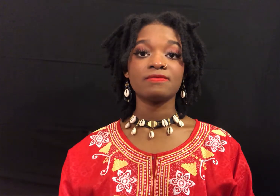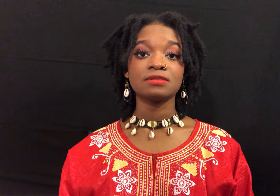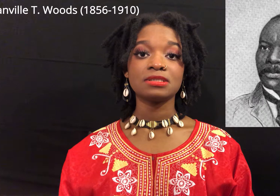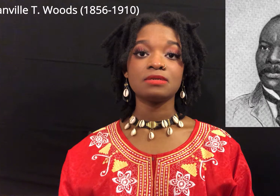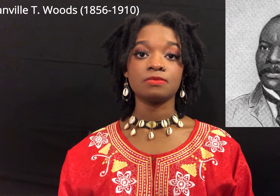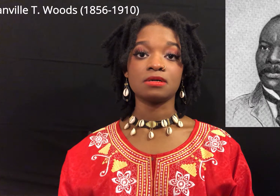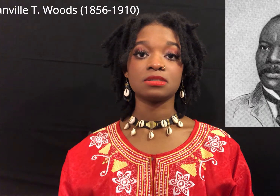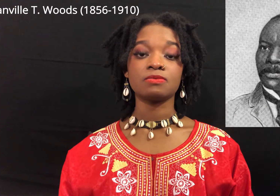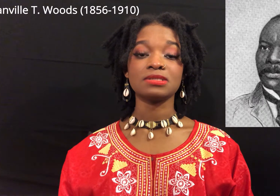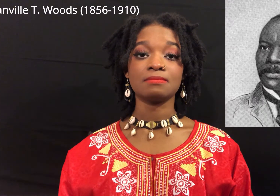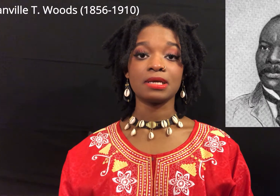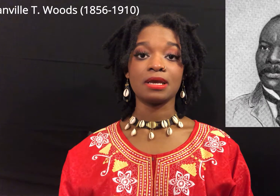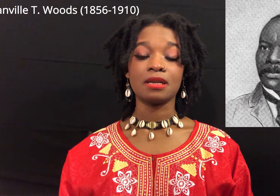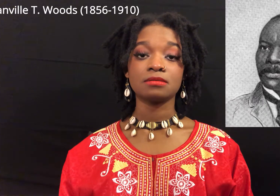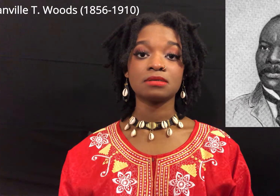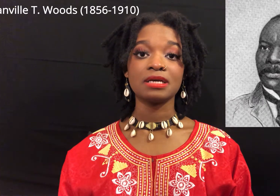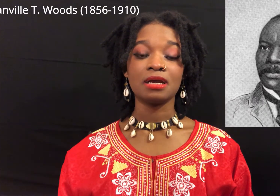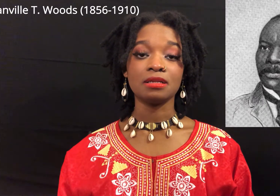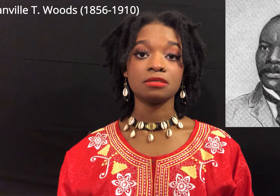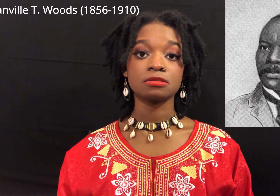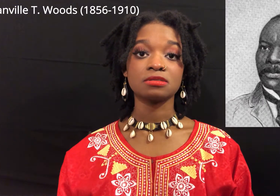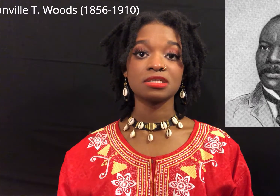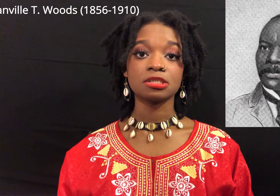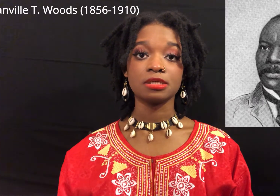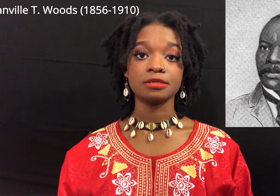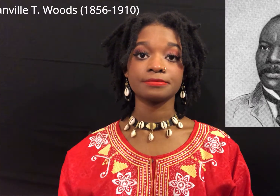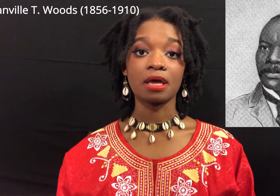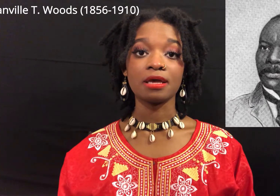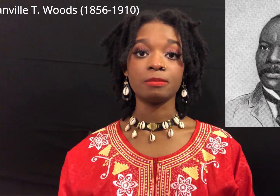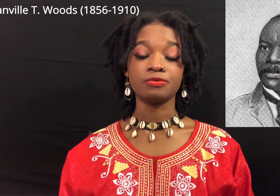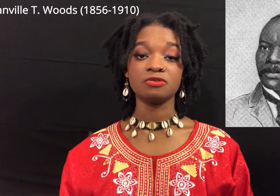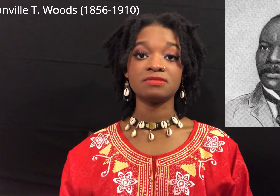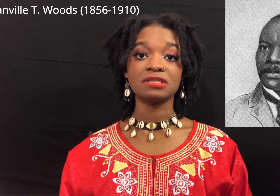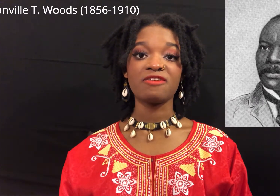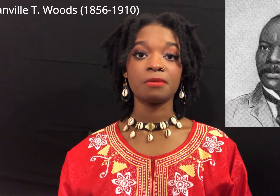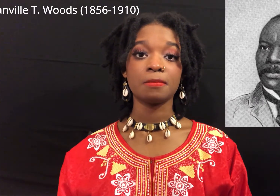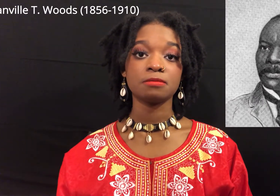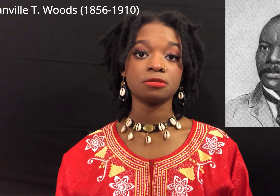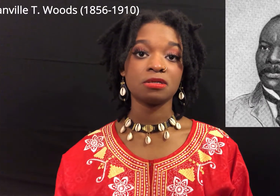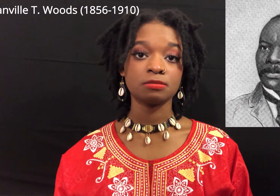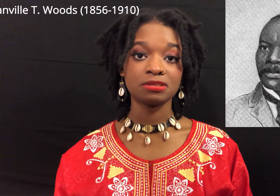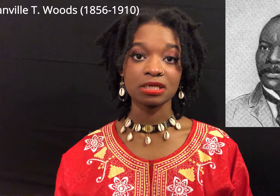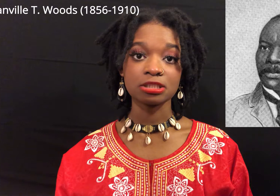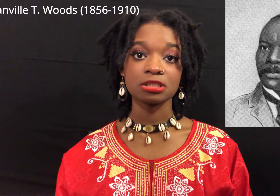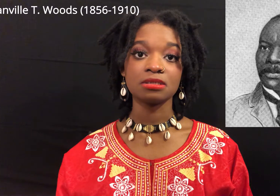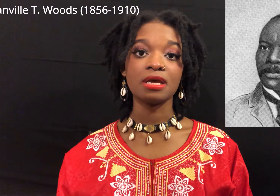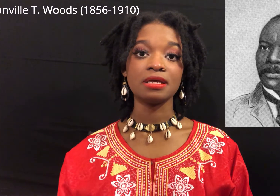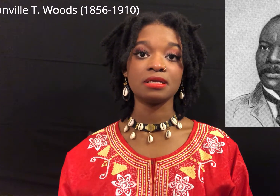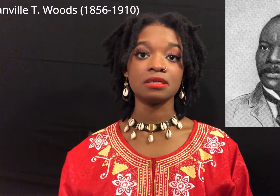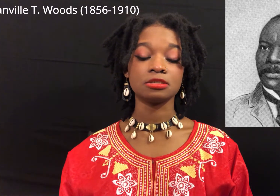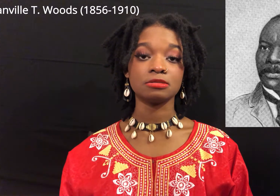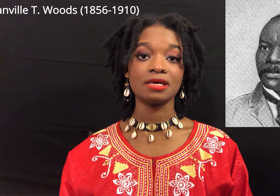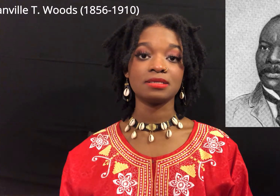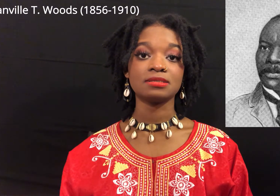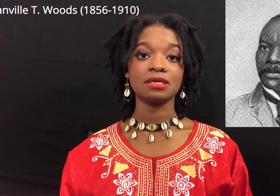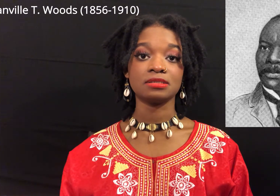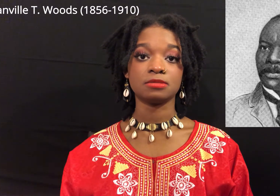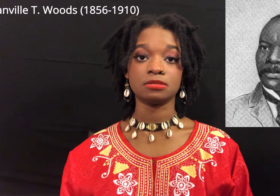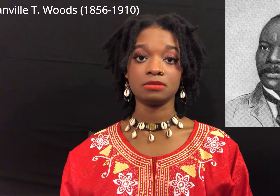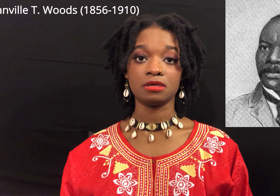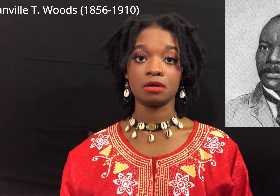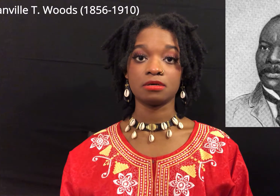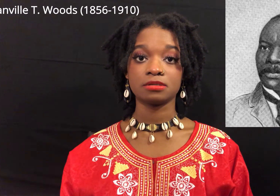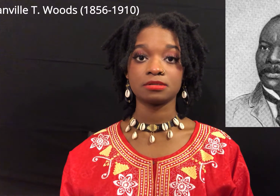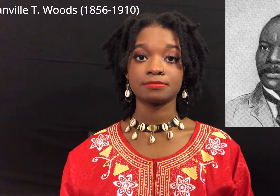Granville T. Woods was an electrical and mechanical engineer that improved safe public transportation in trains and streetcars.